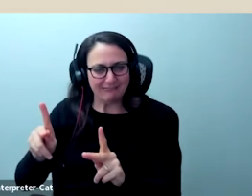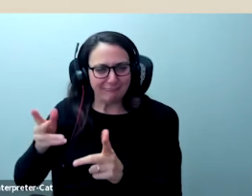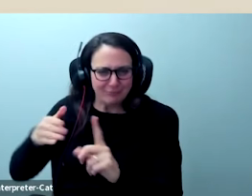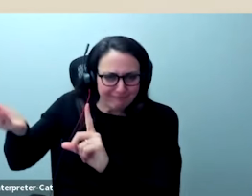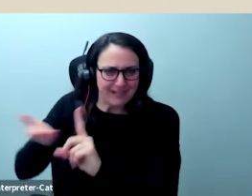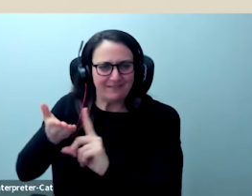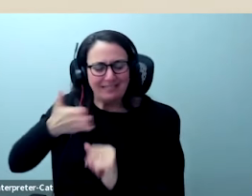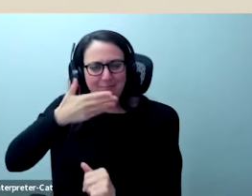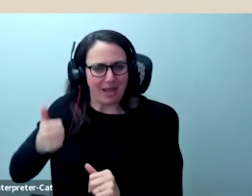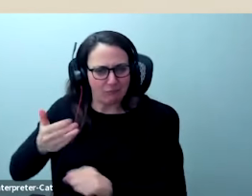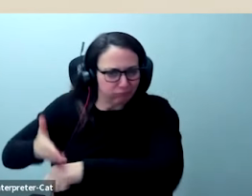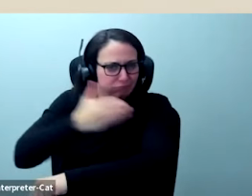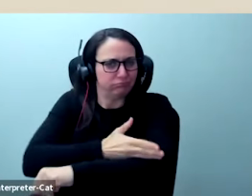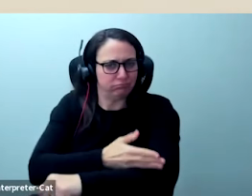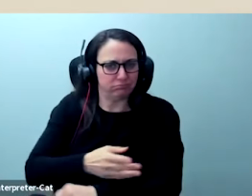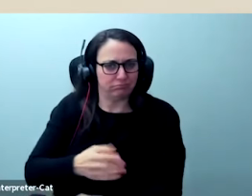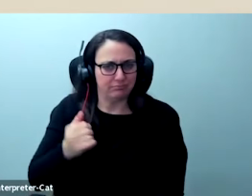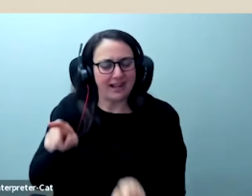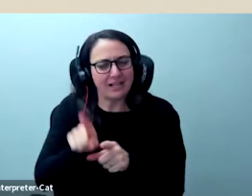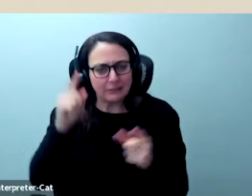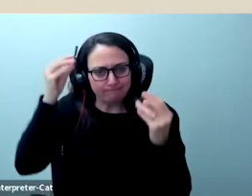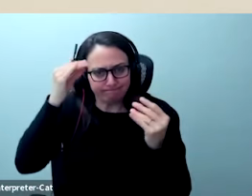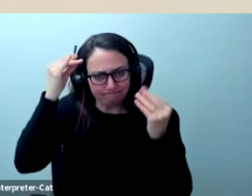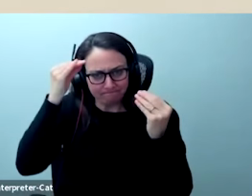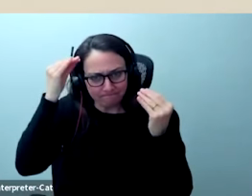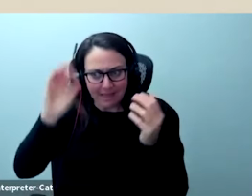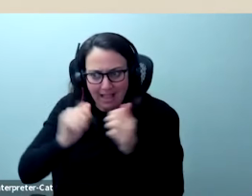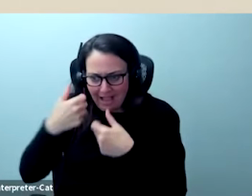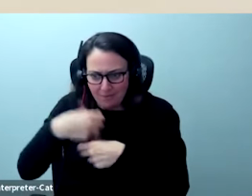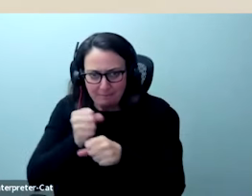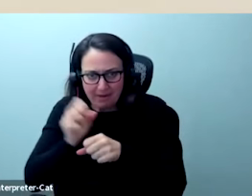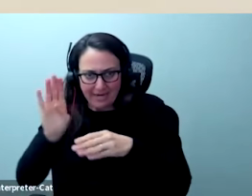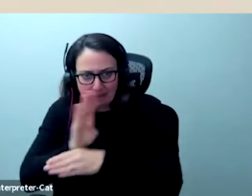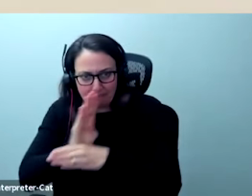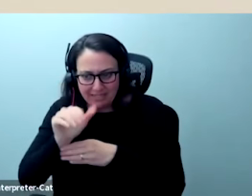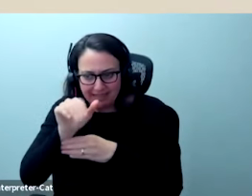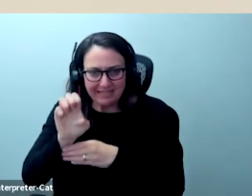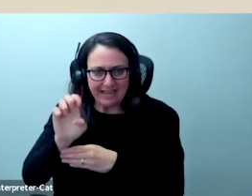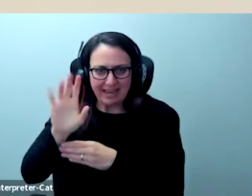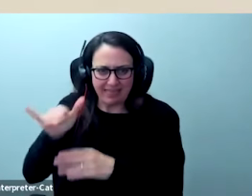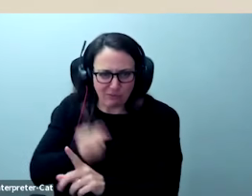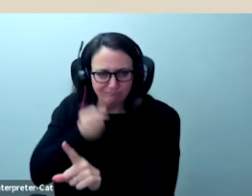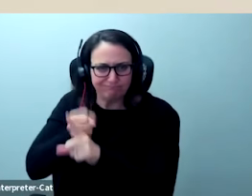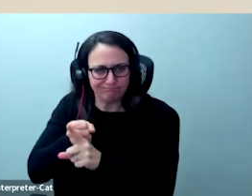So as I've mentioned, as you keep thinking about how you can create a business case that will resonate with your end user,